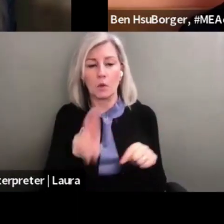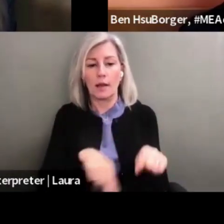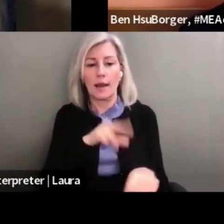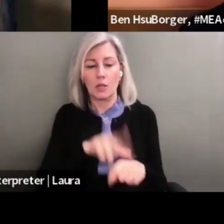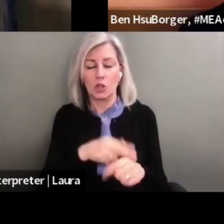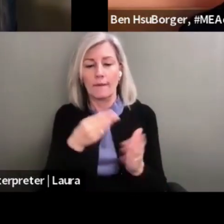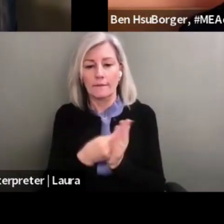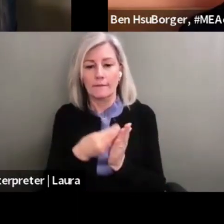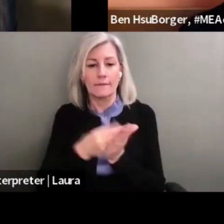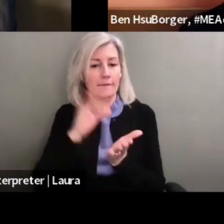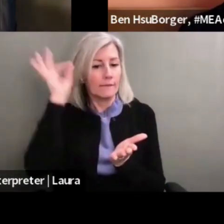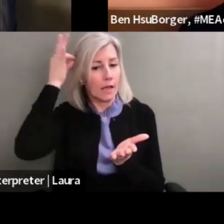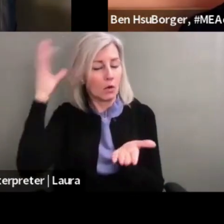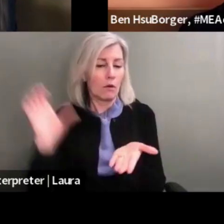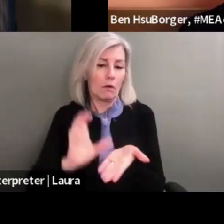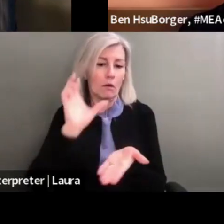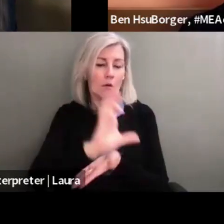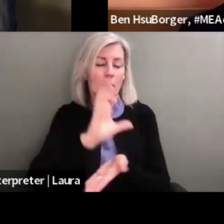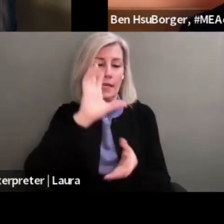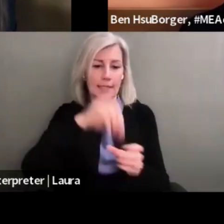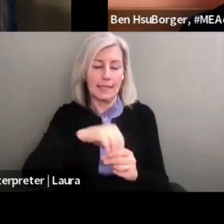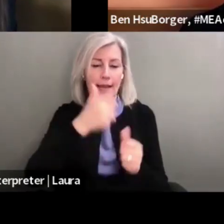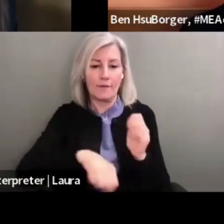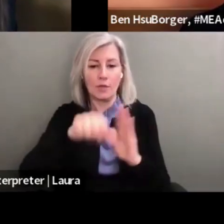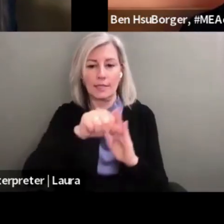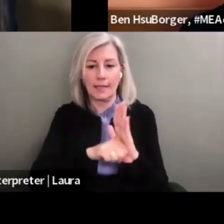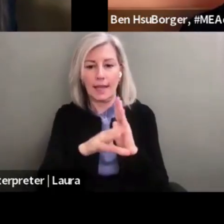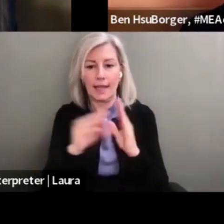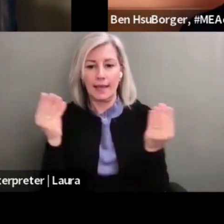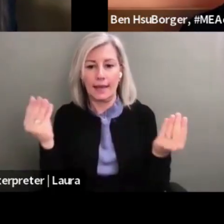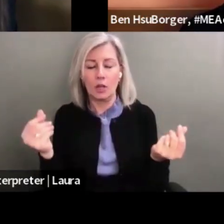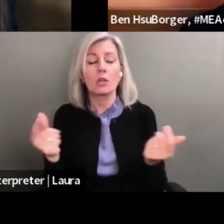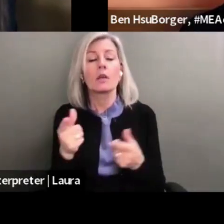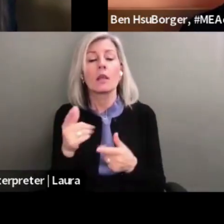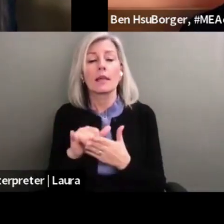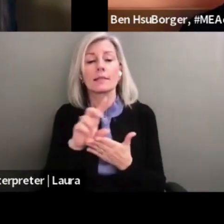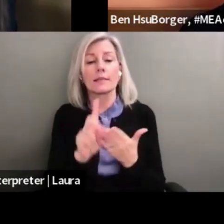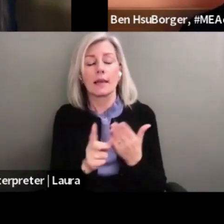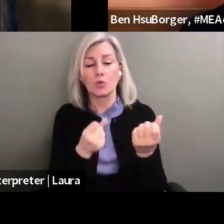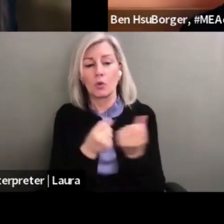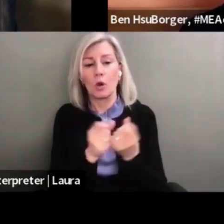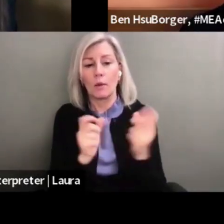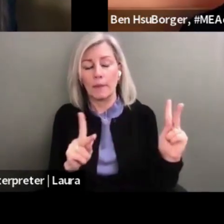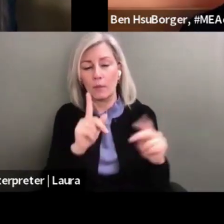so for those of you who don't know, the IL program is also a nationally federally funded infrastructure